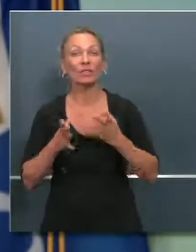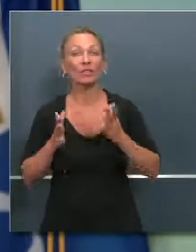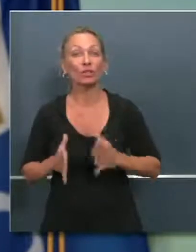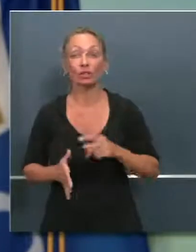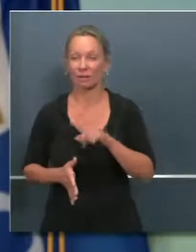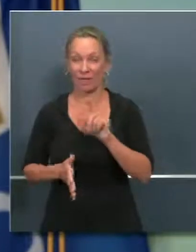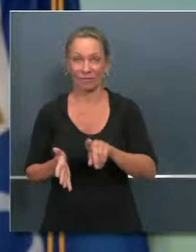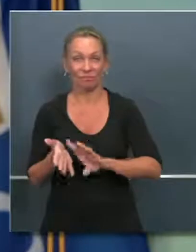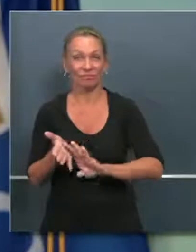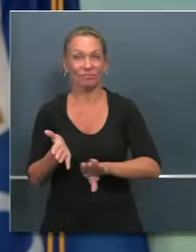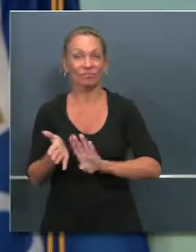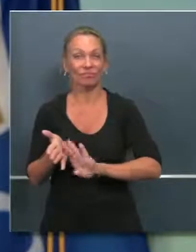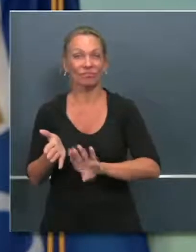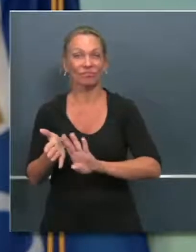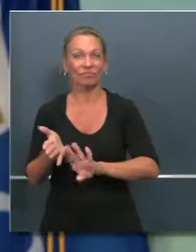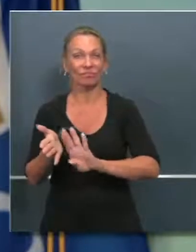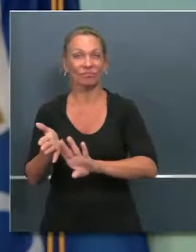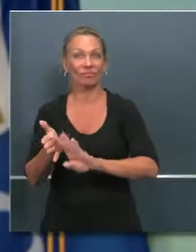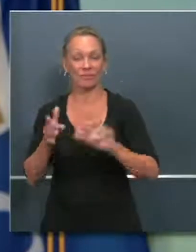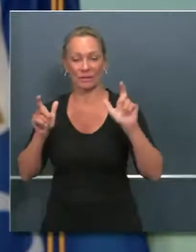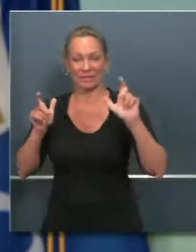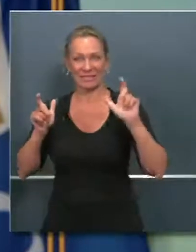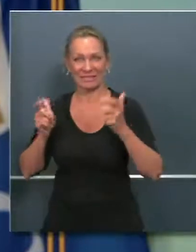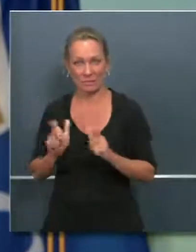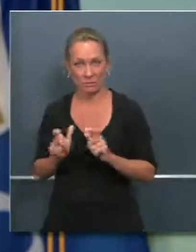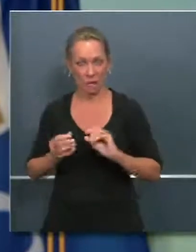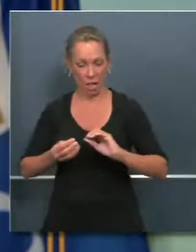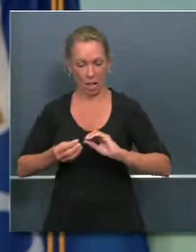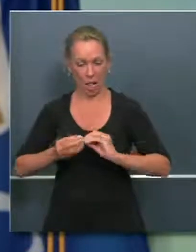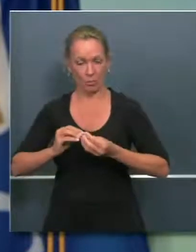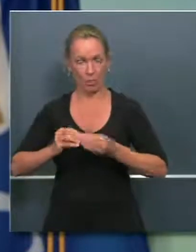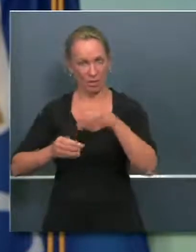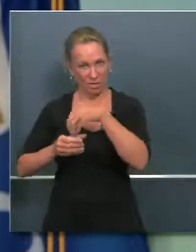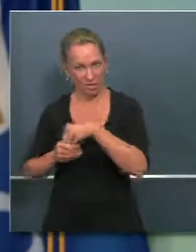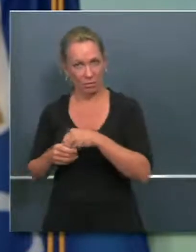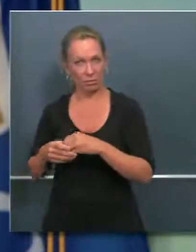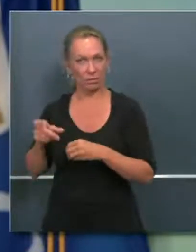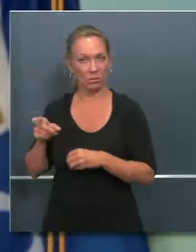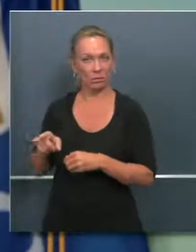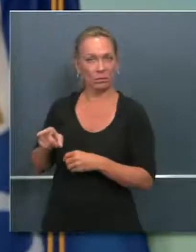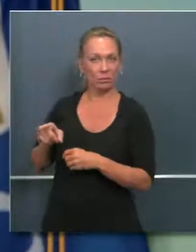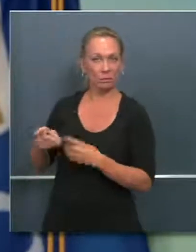doing transfers between the prison's obvious concern about transferring someone that may